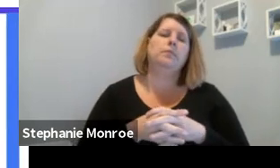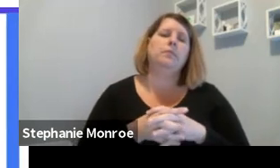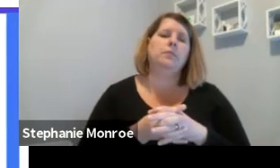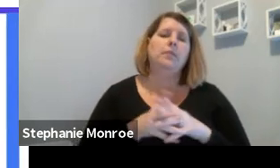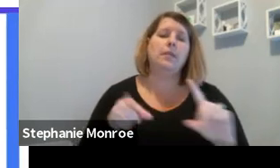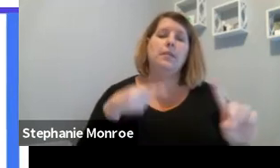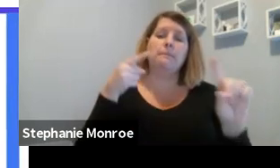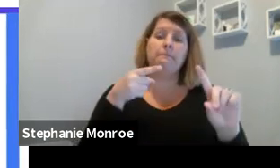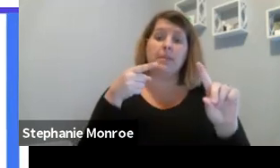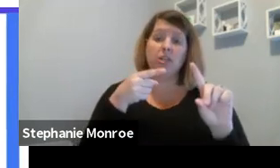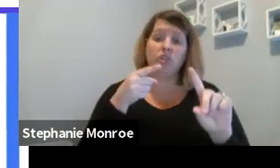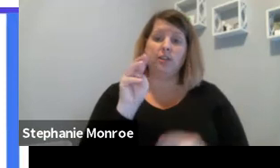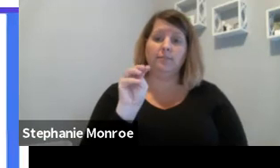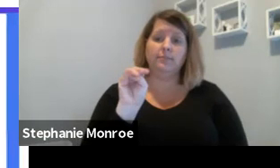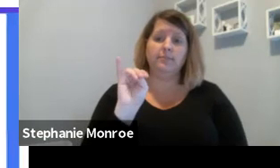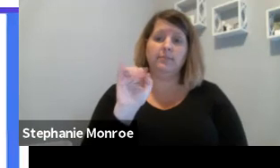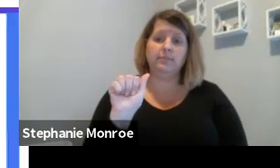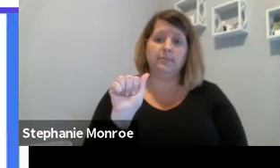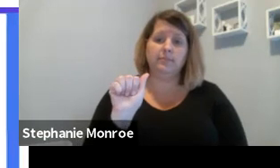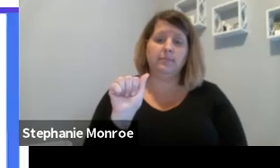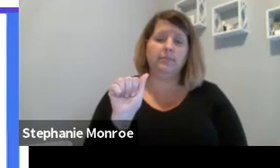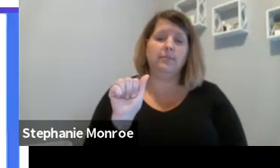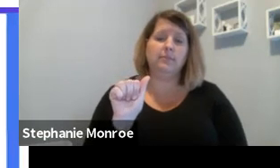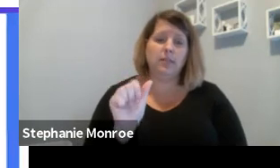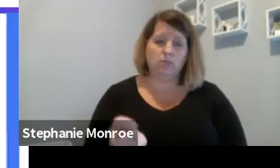The mission of the Miami Inclusion Alliance